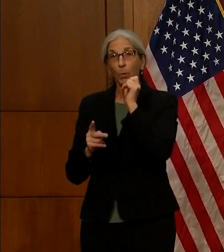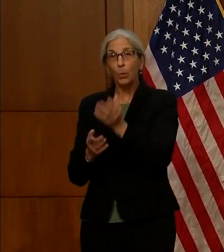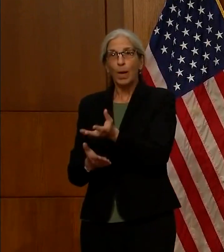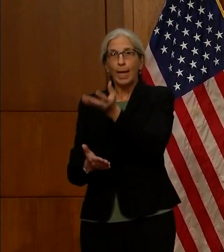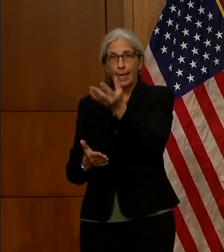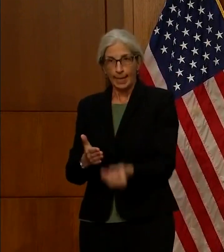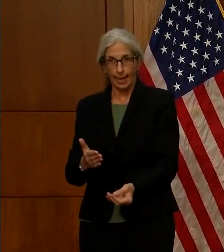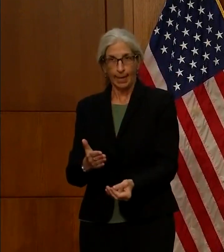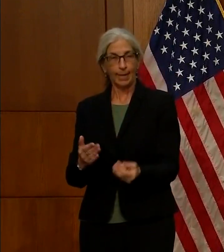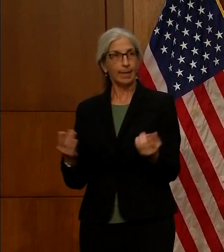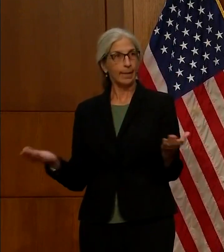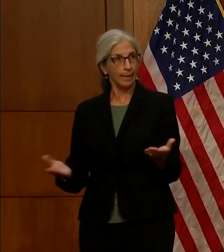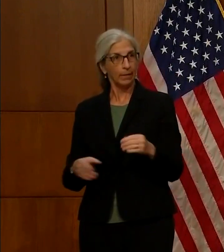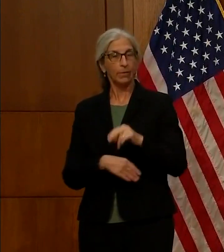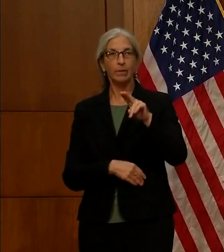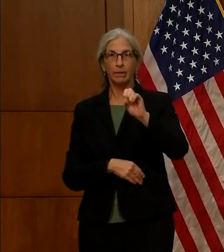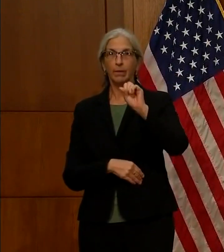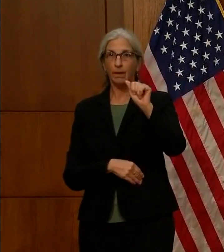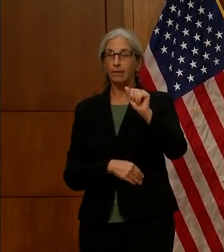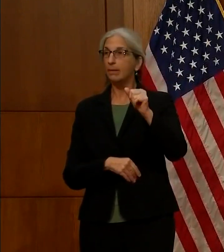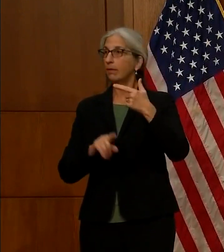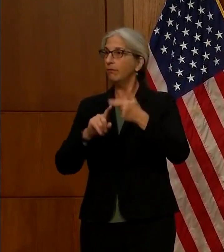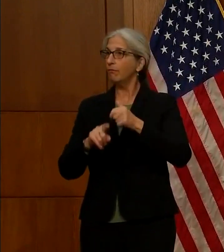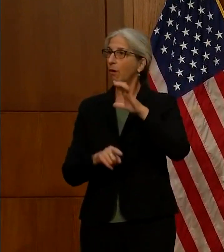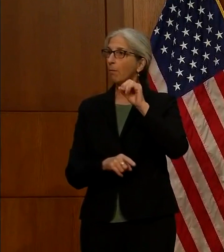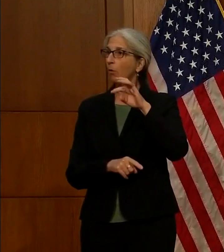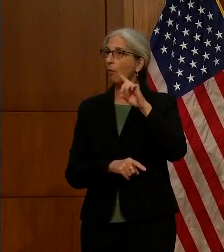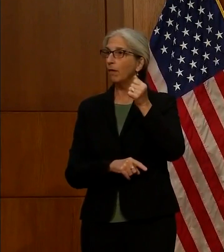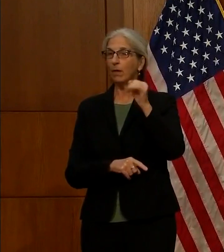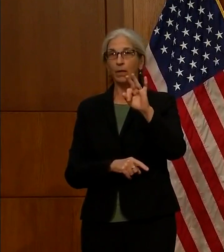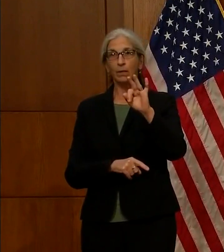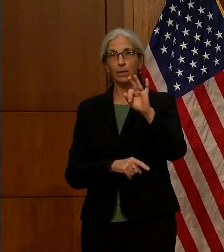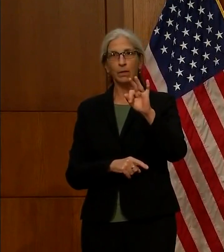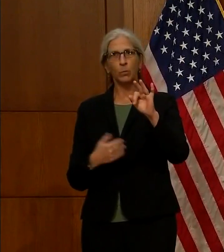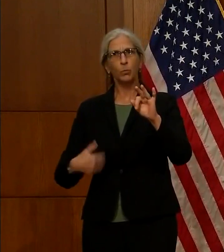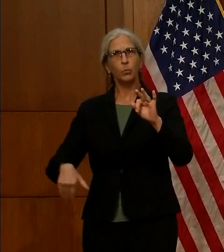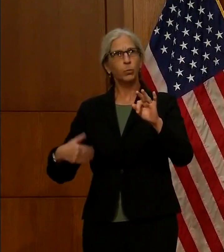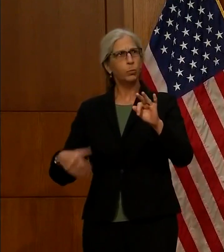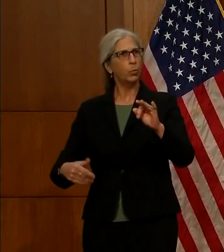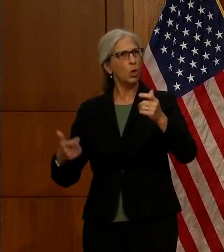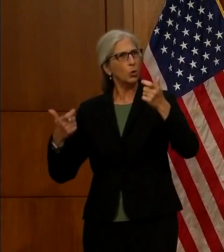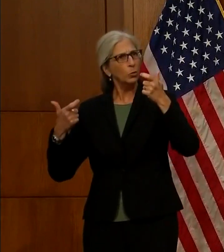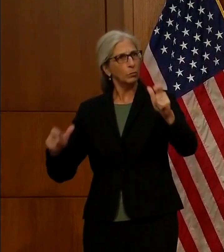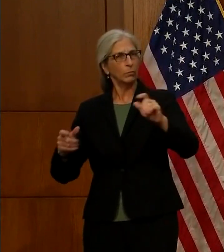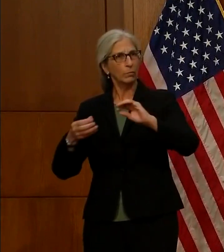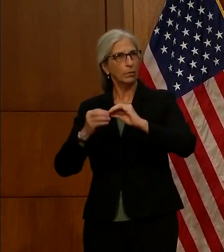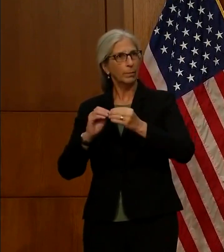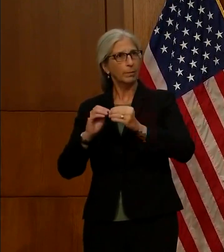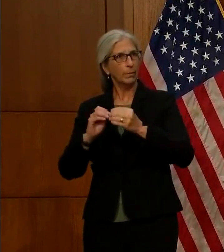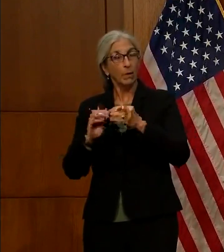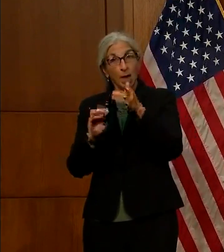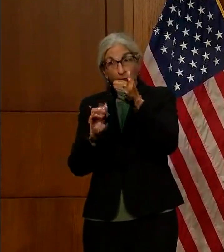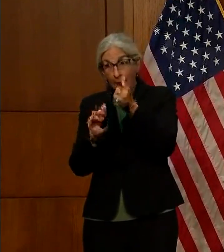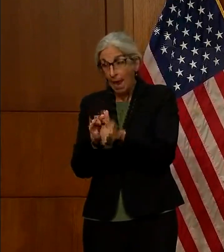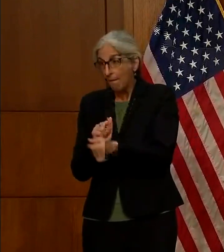HUNDRED AND FIFTEEN THOUSAND PEOPLE THAT HAVE DIED IN THIS COUNTRY FROM COVERT NINETEEN